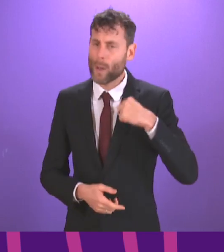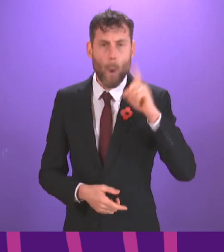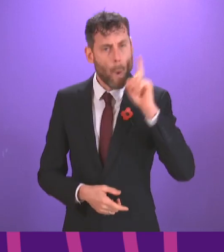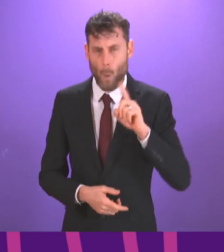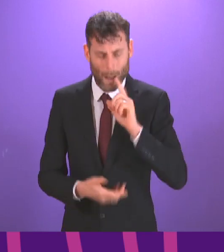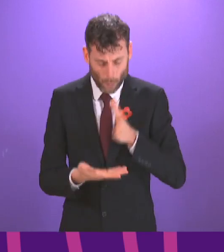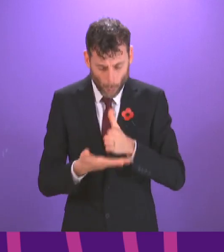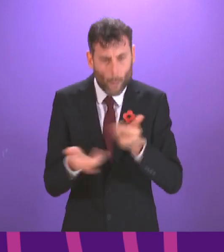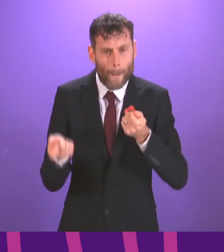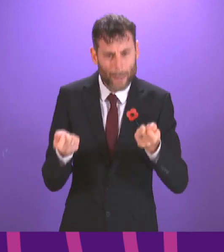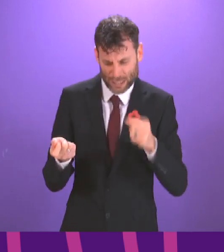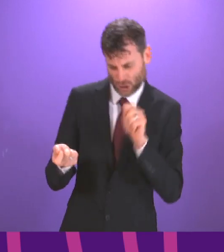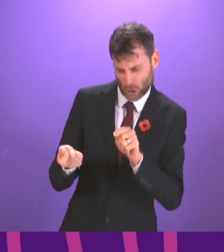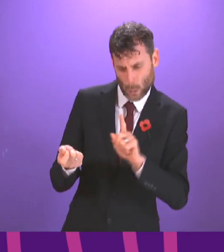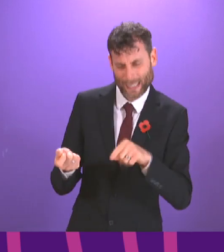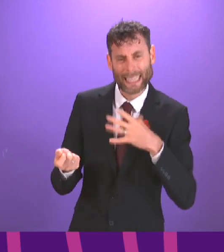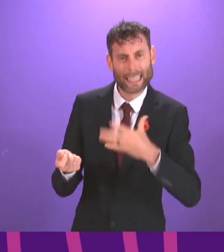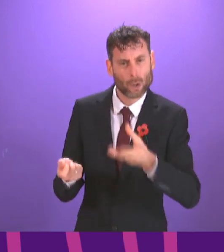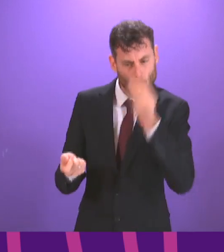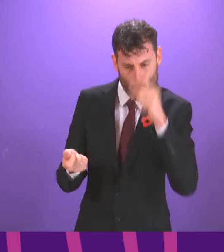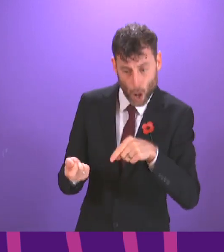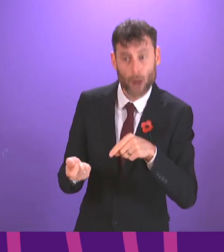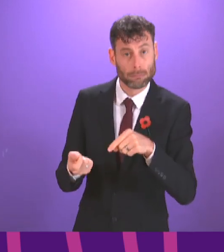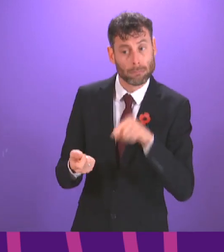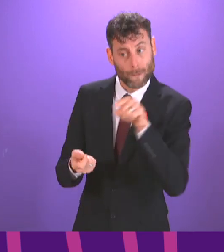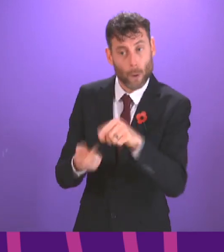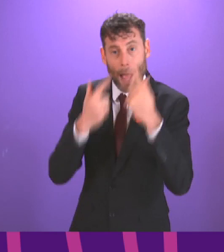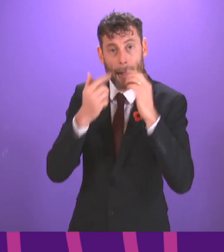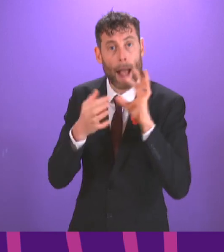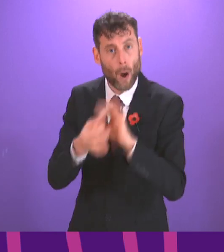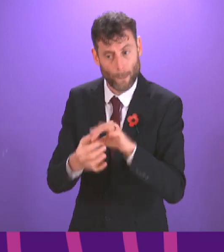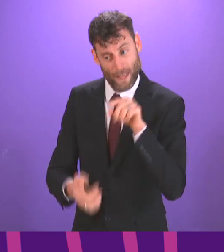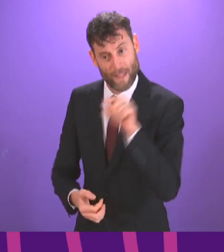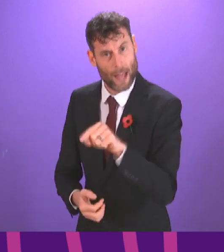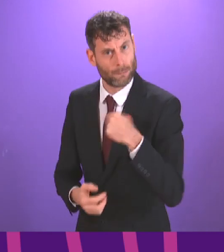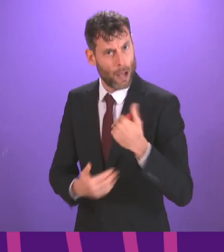apply lessons in care homes. That is a responsibility that all of us in the Government take very seriously.